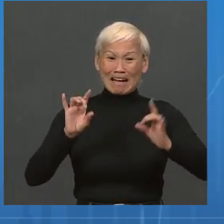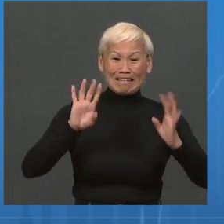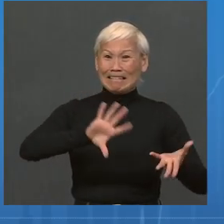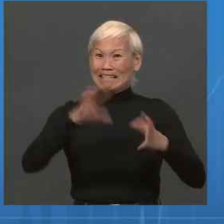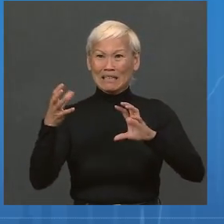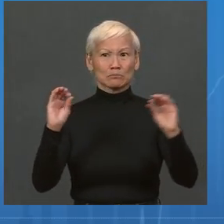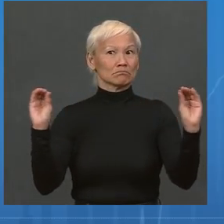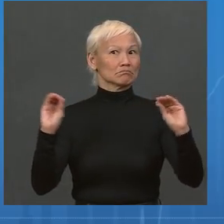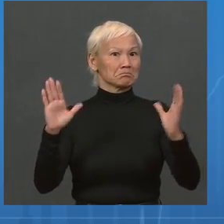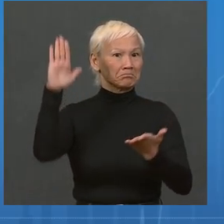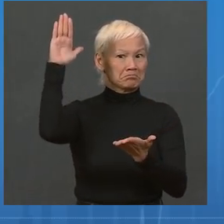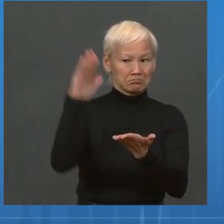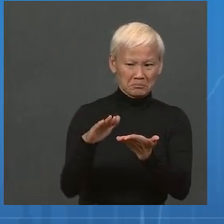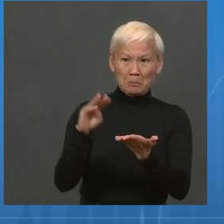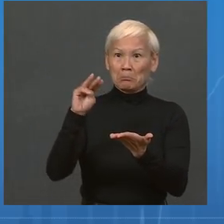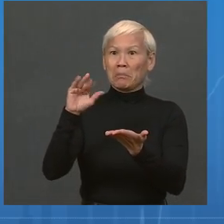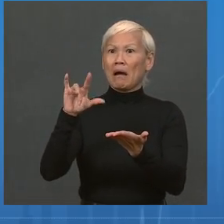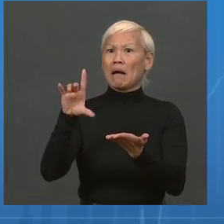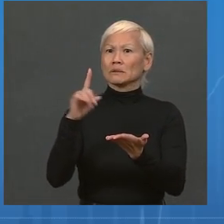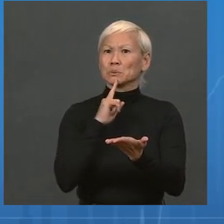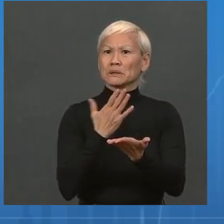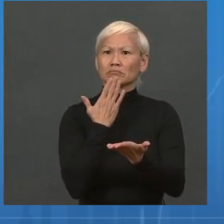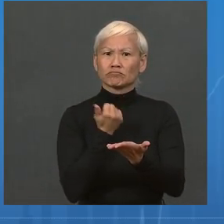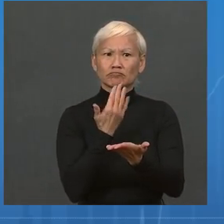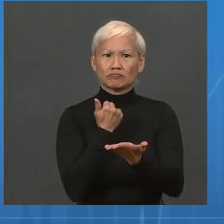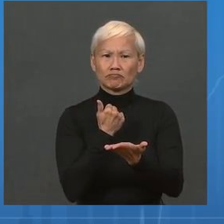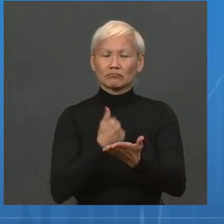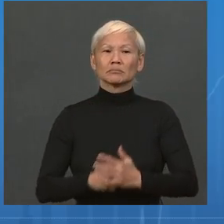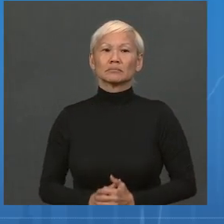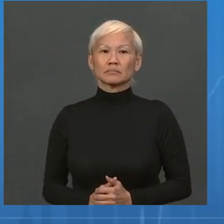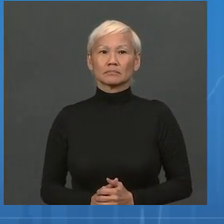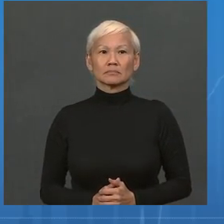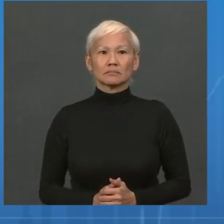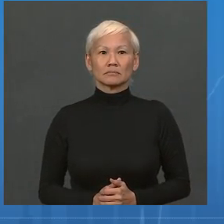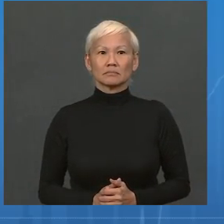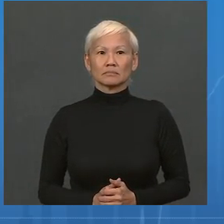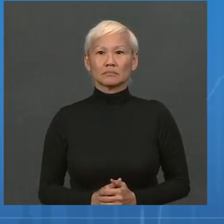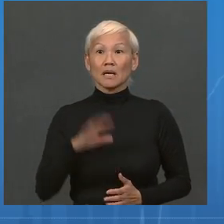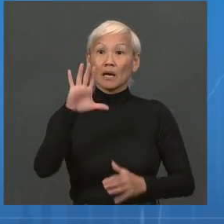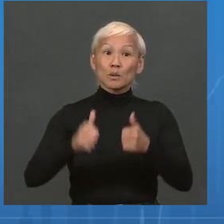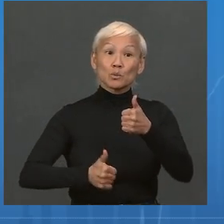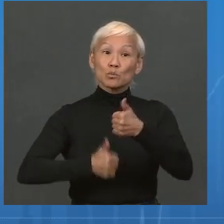and with other vaccines recommended for children. The most common side effect was a sore arm.